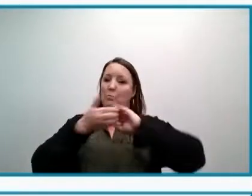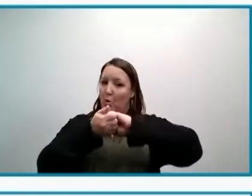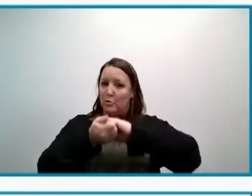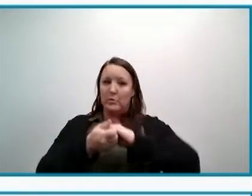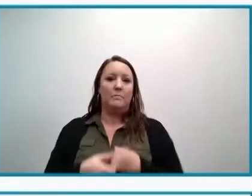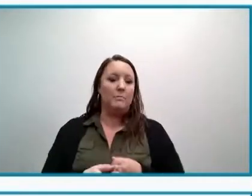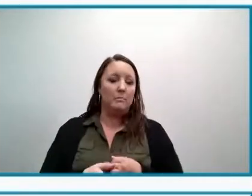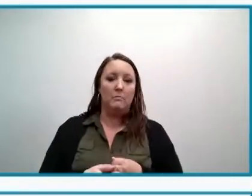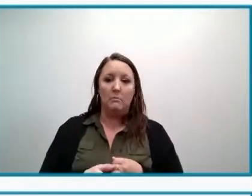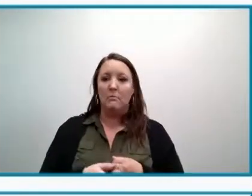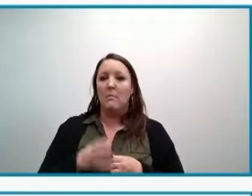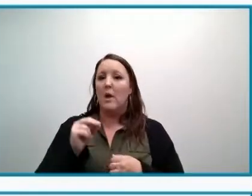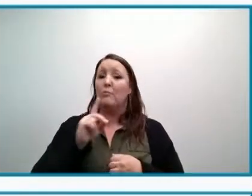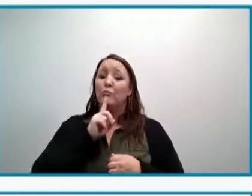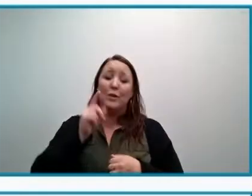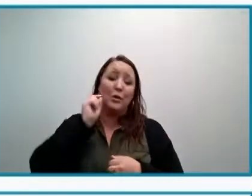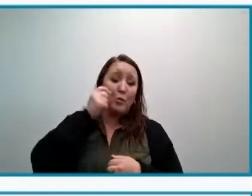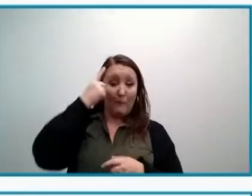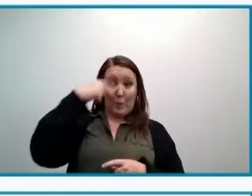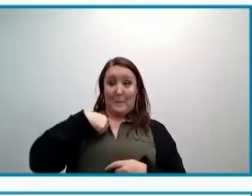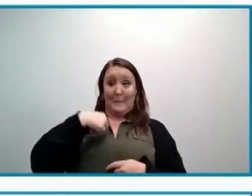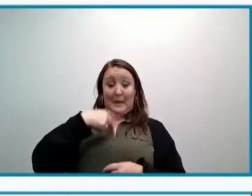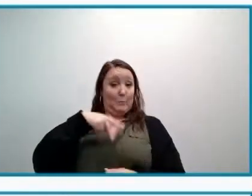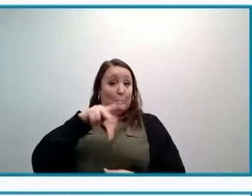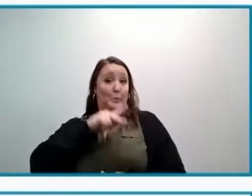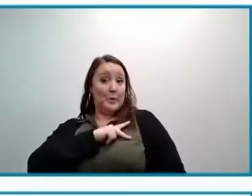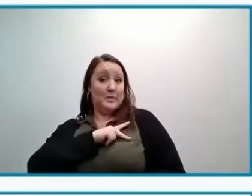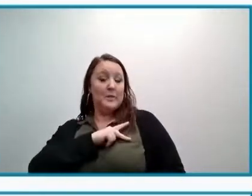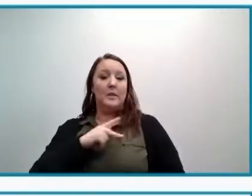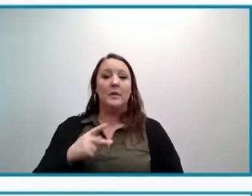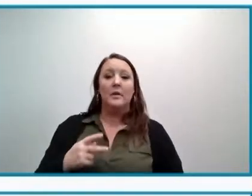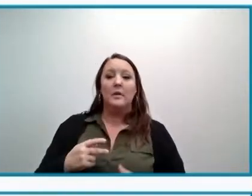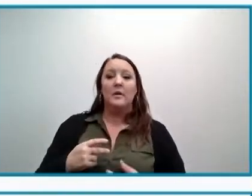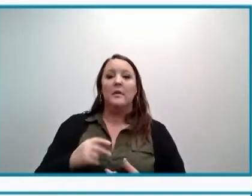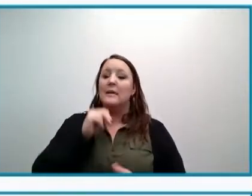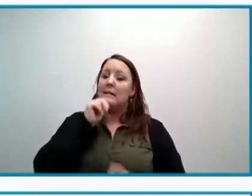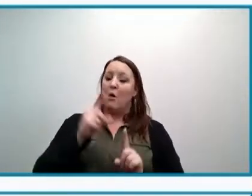what's cool about it for me personally, is that not only do I get to help,